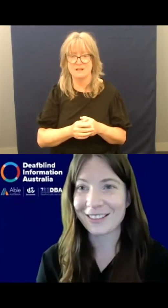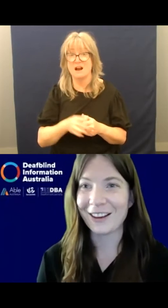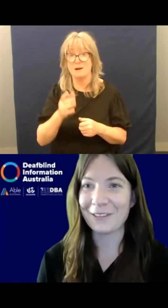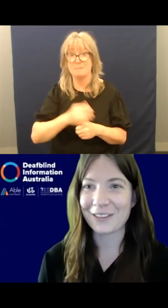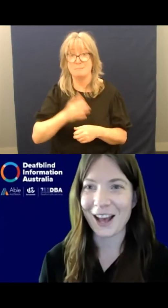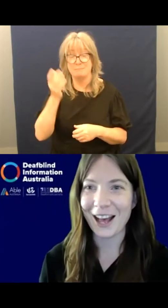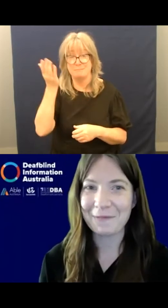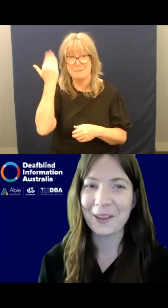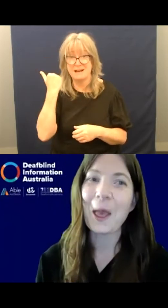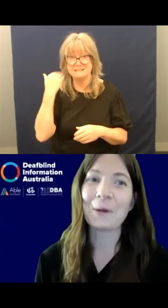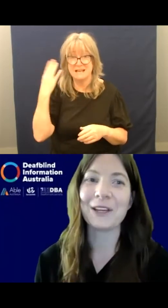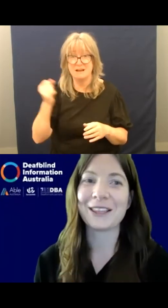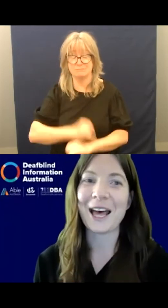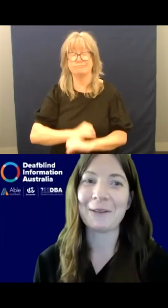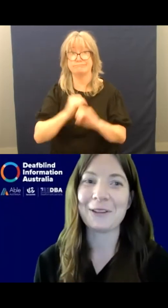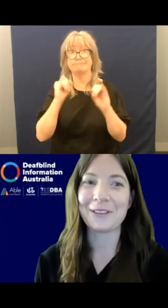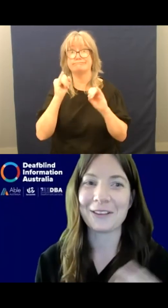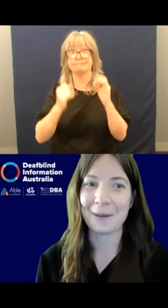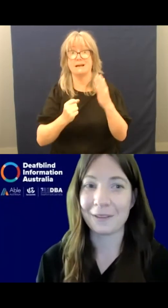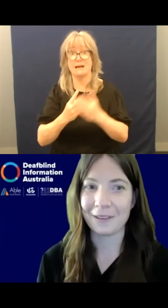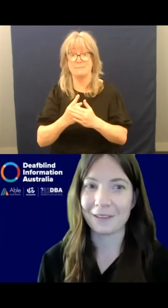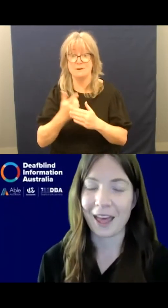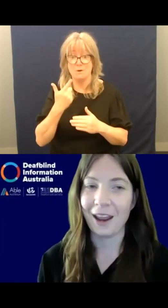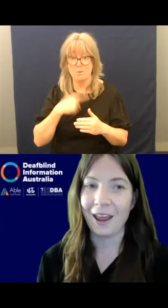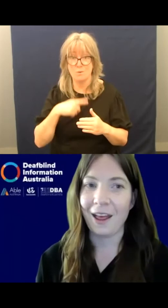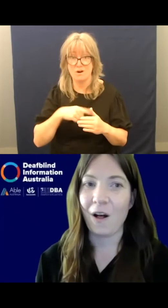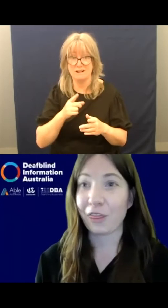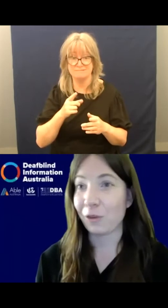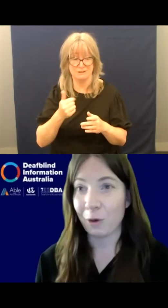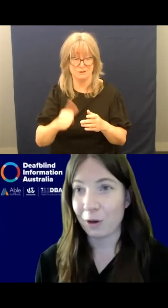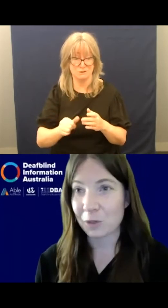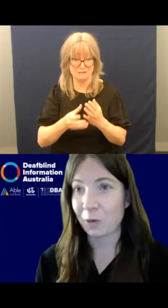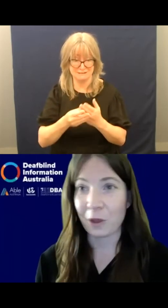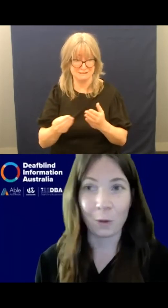over time with using substances that I thought were washable that weren't.